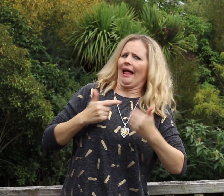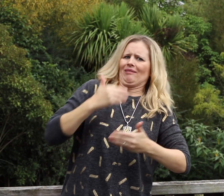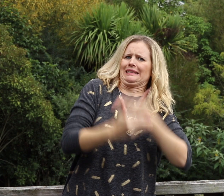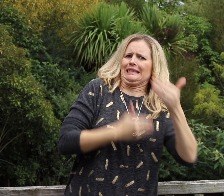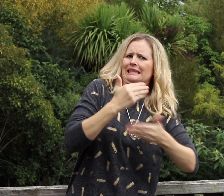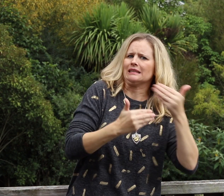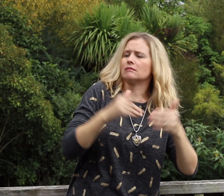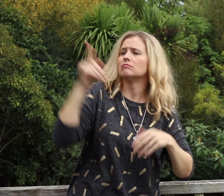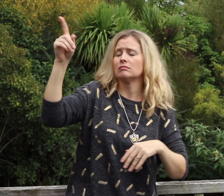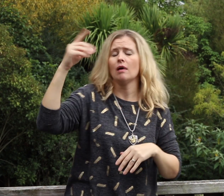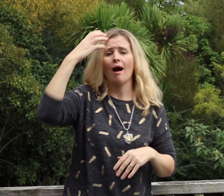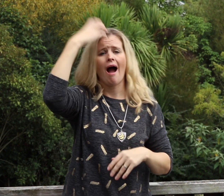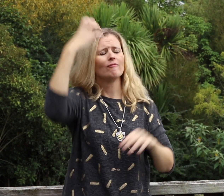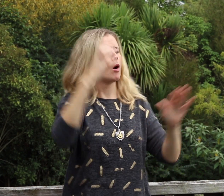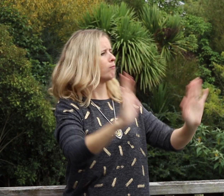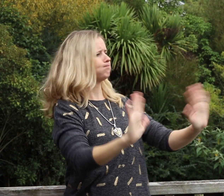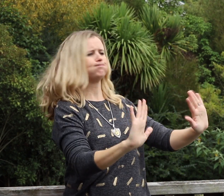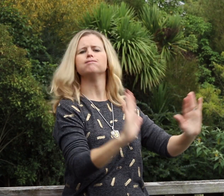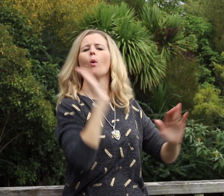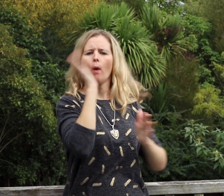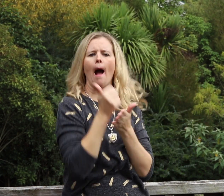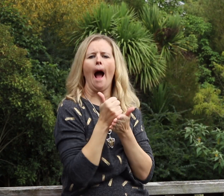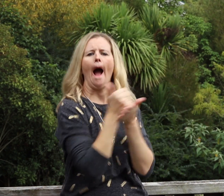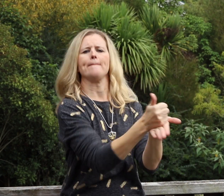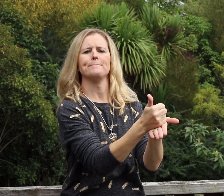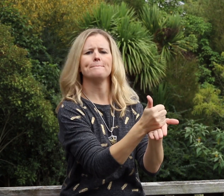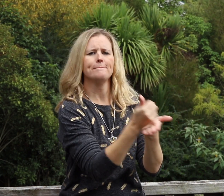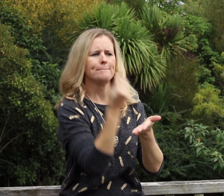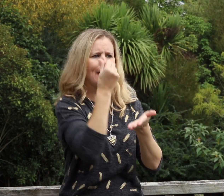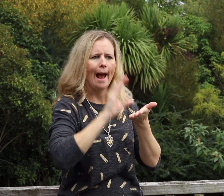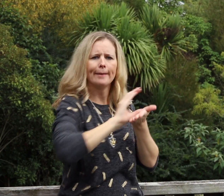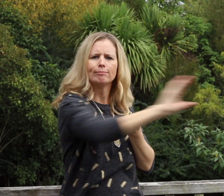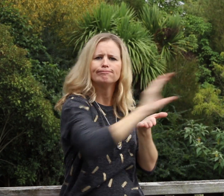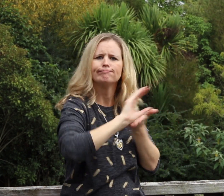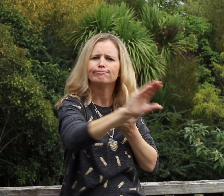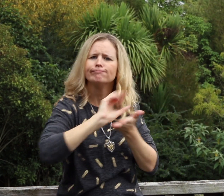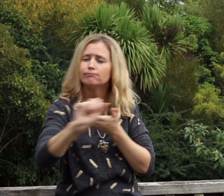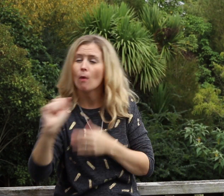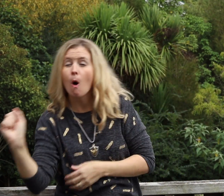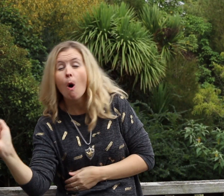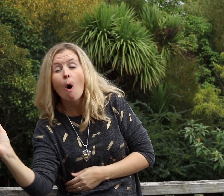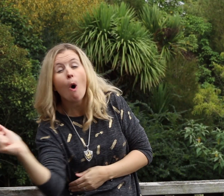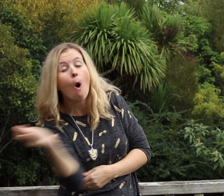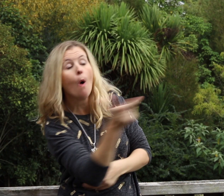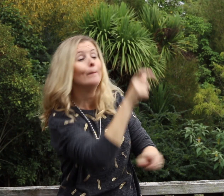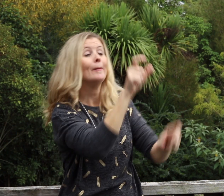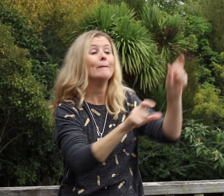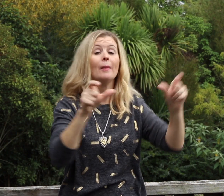to receive stipends to carry on without work in order